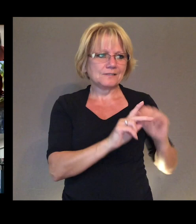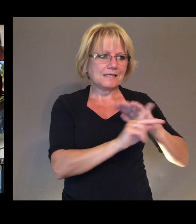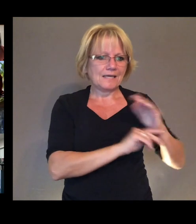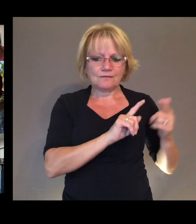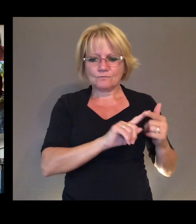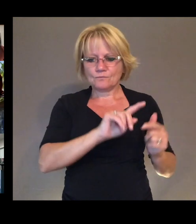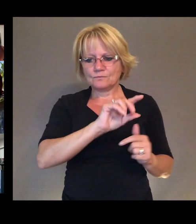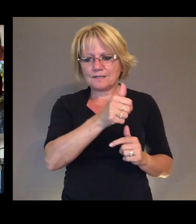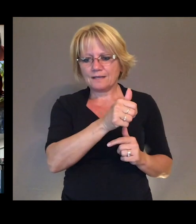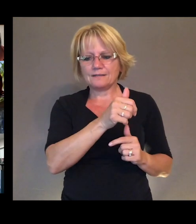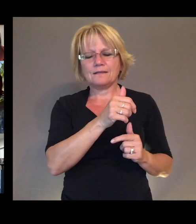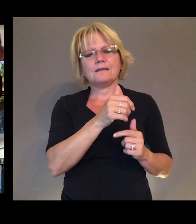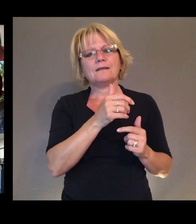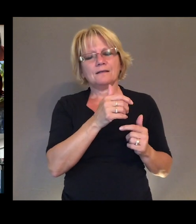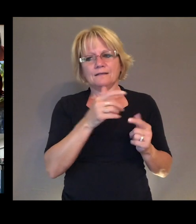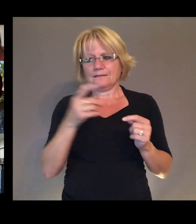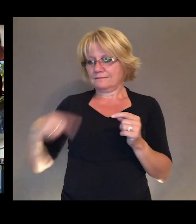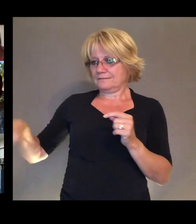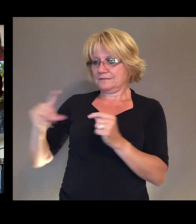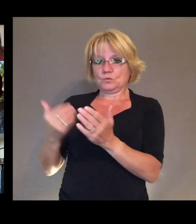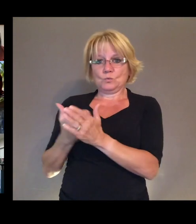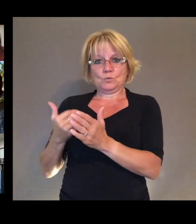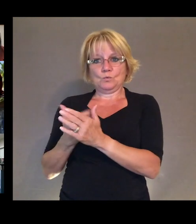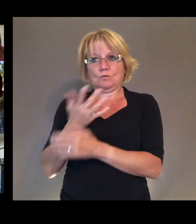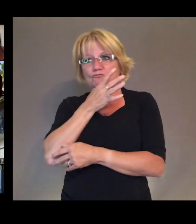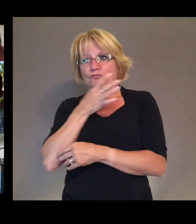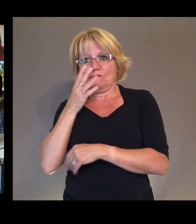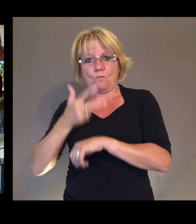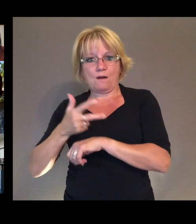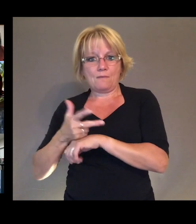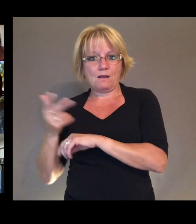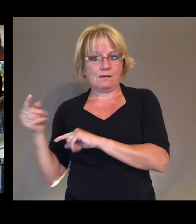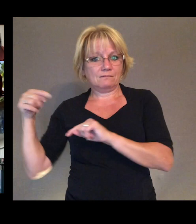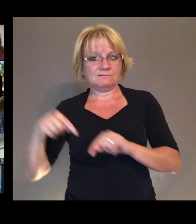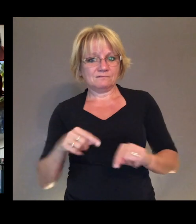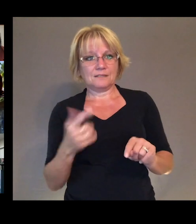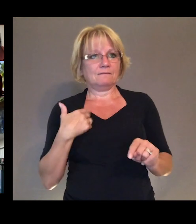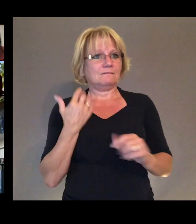And these kids are coming from rural Guatemala where, you know, they have very limited education.